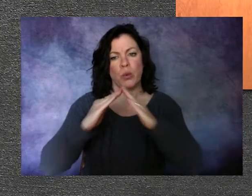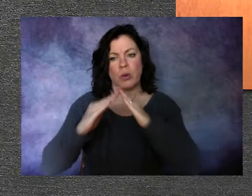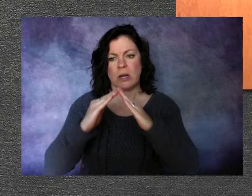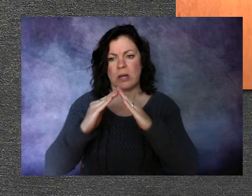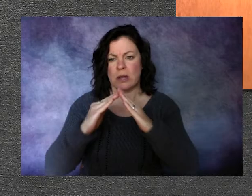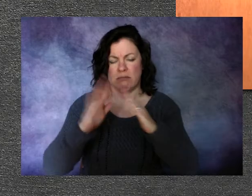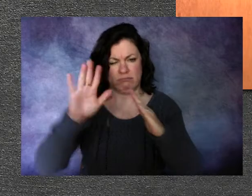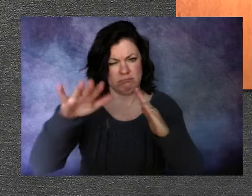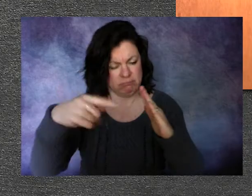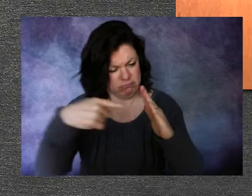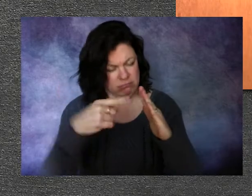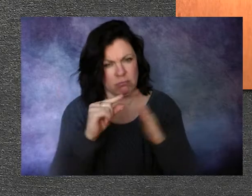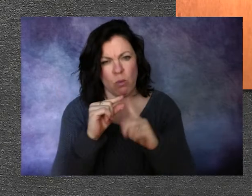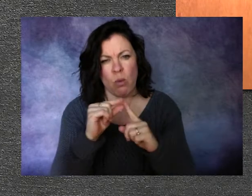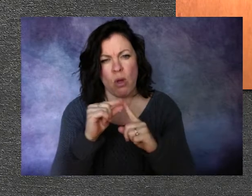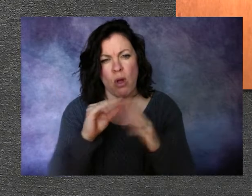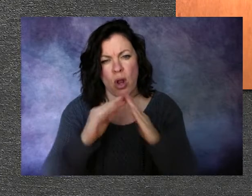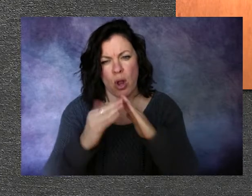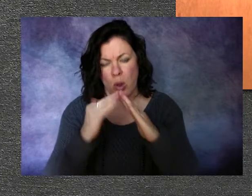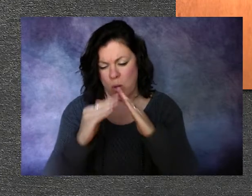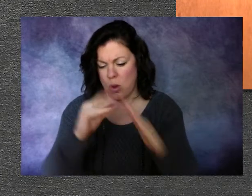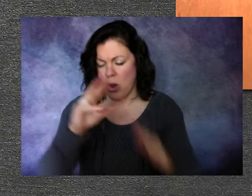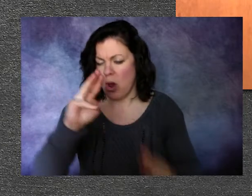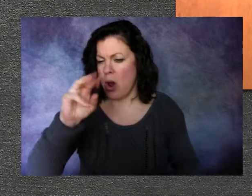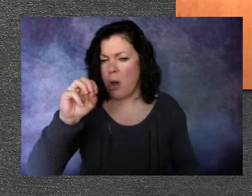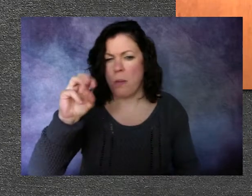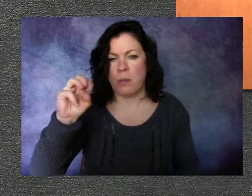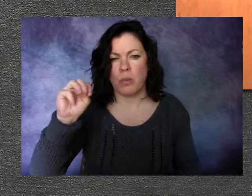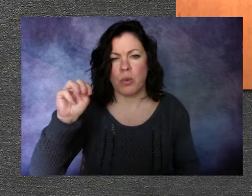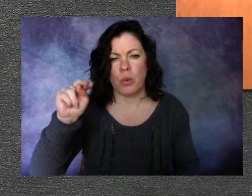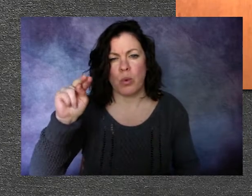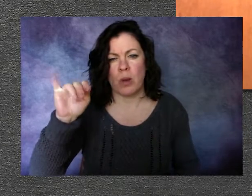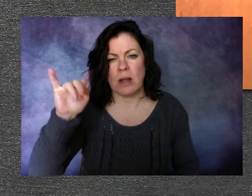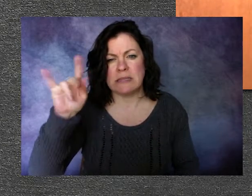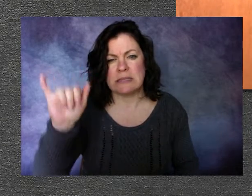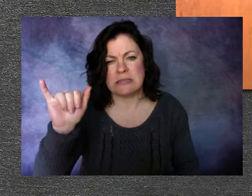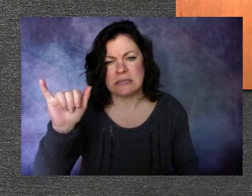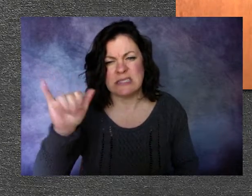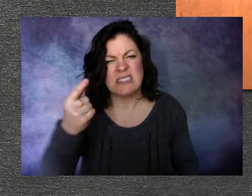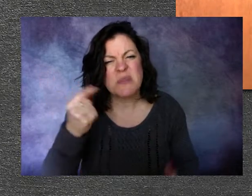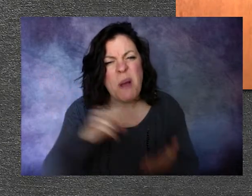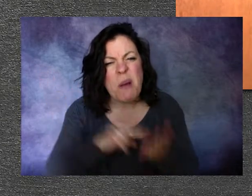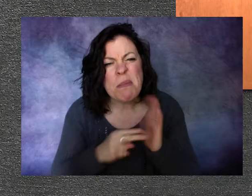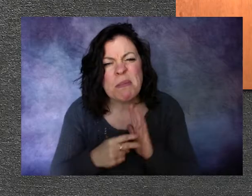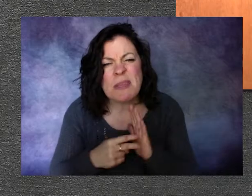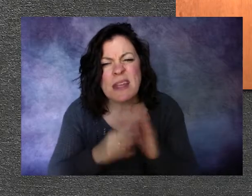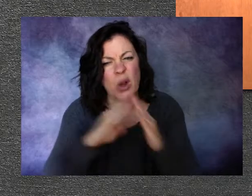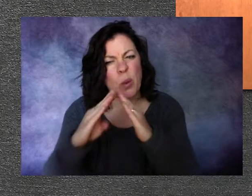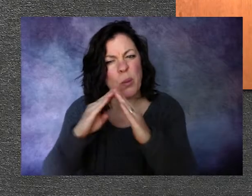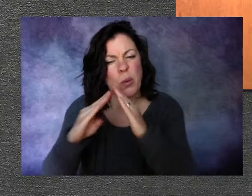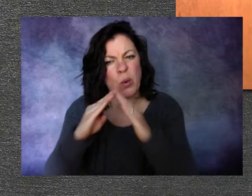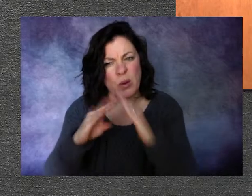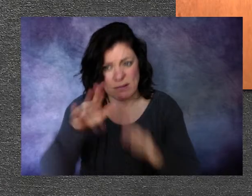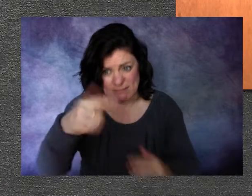First off, my friends, Candy, do you know what a community is? You don't.